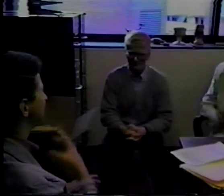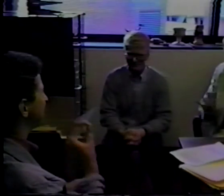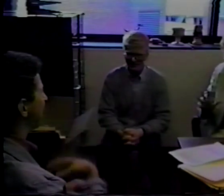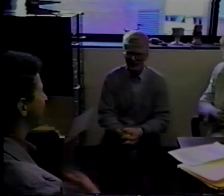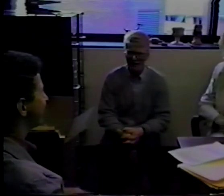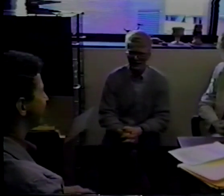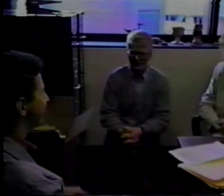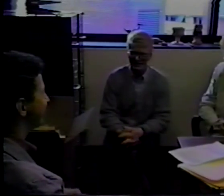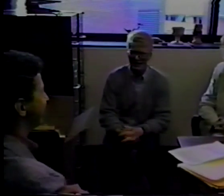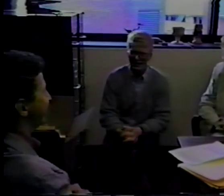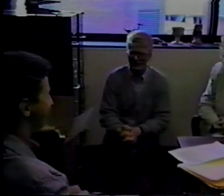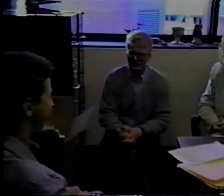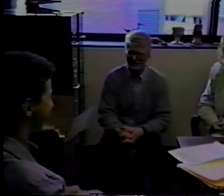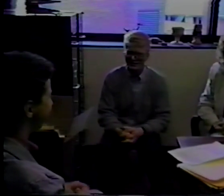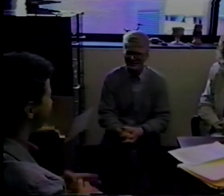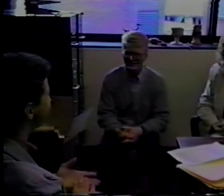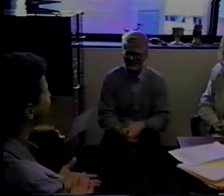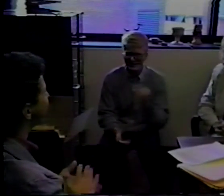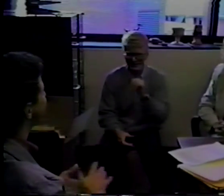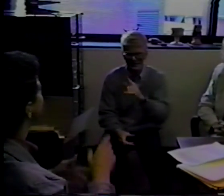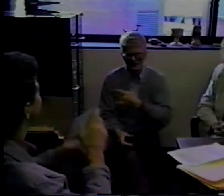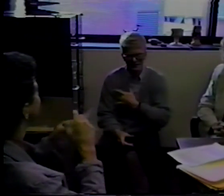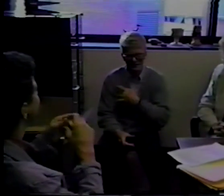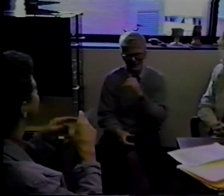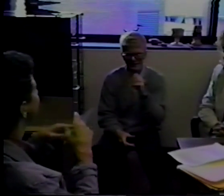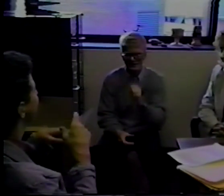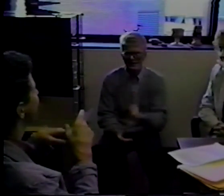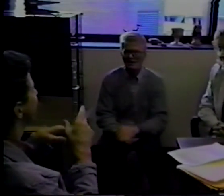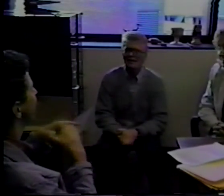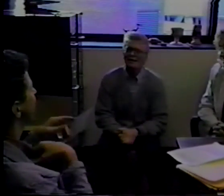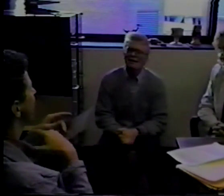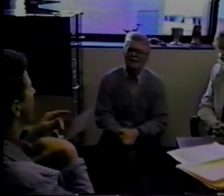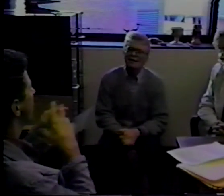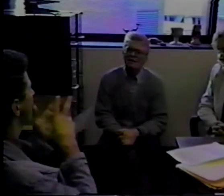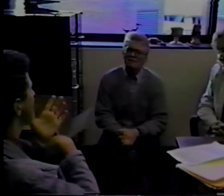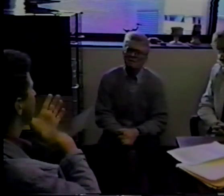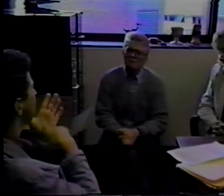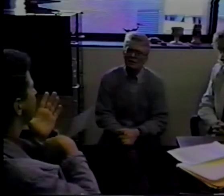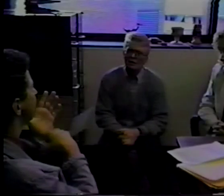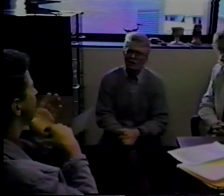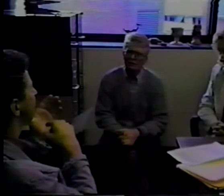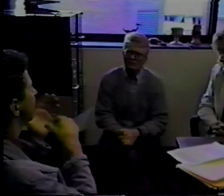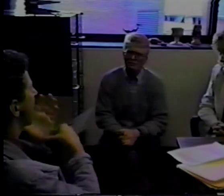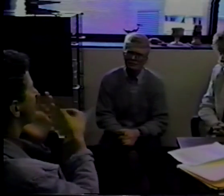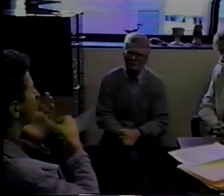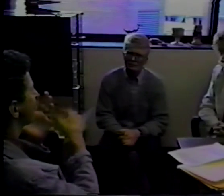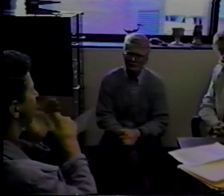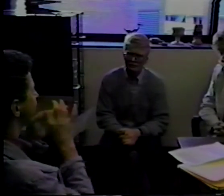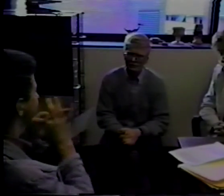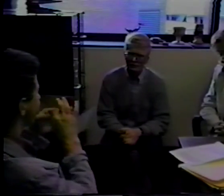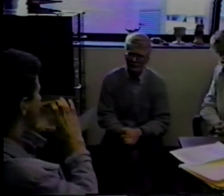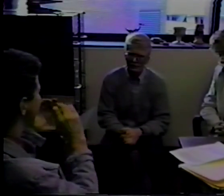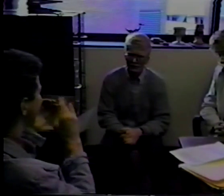Probably there - Interpreter: Probably there is.